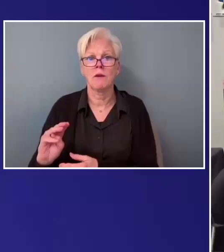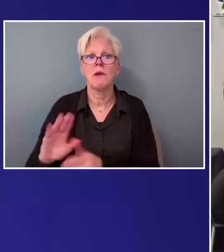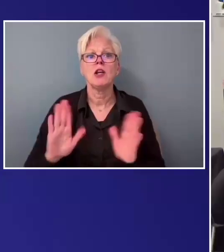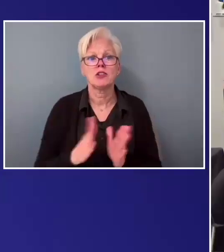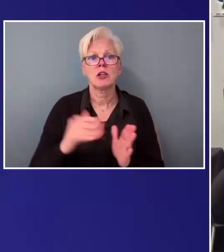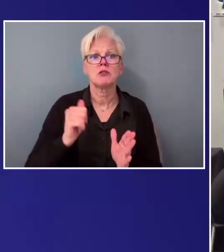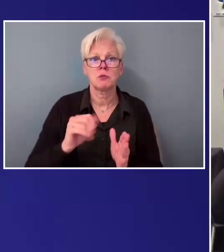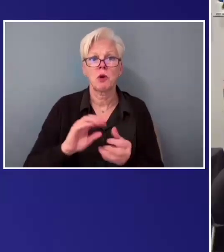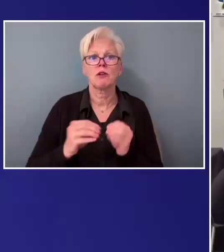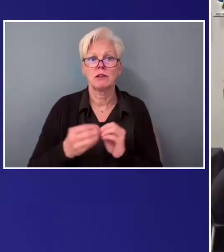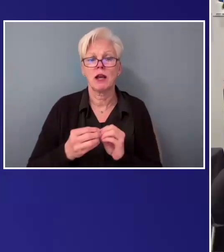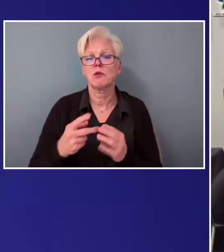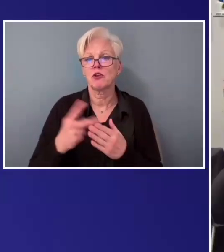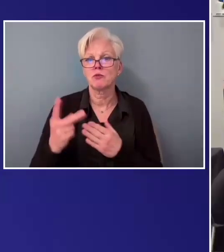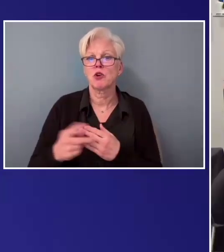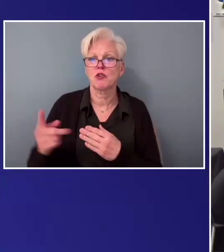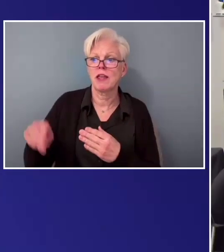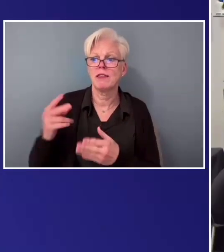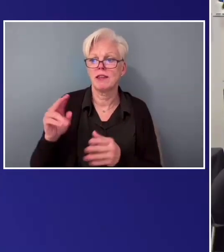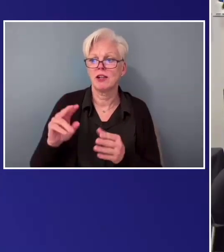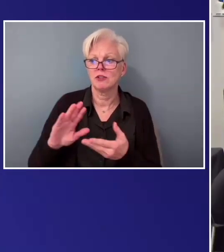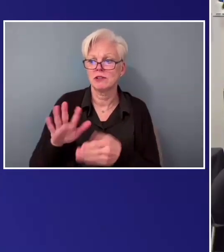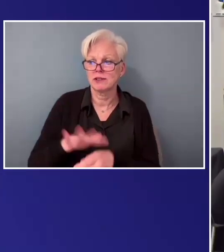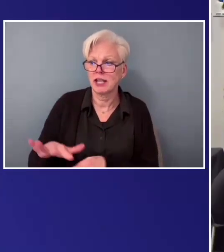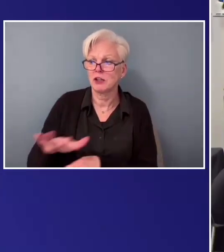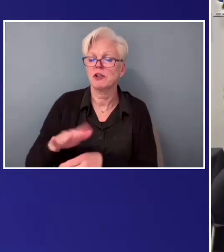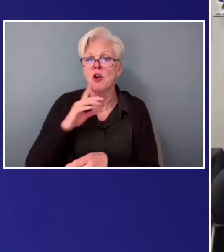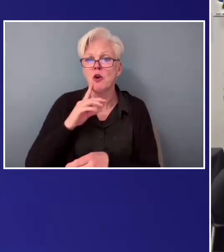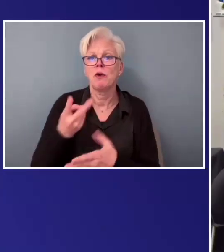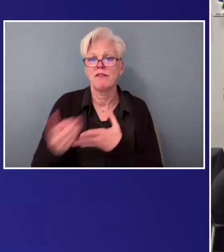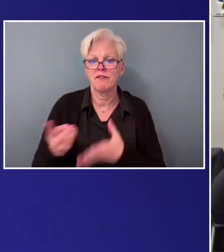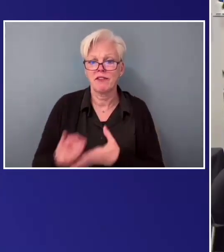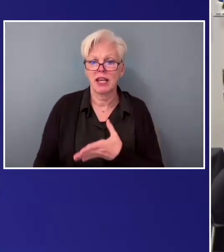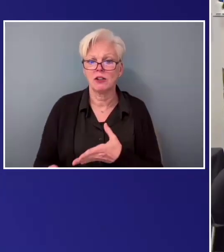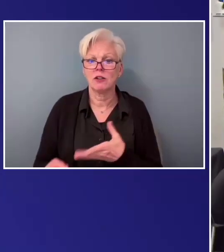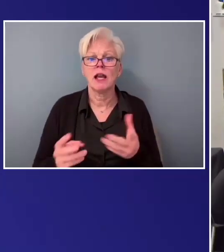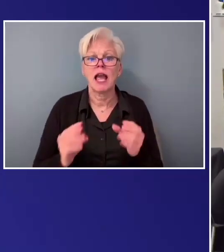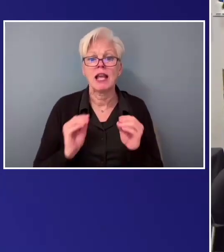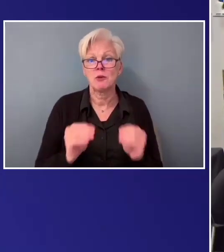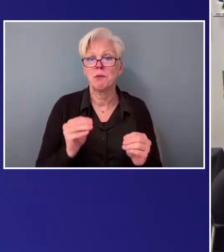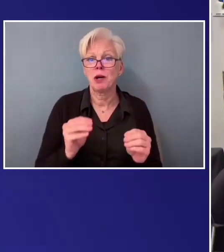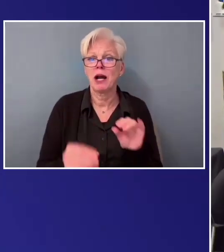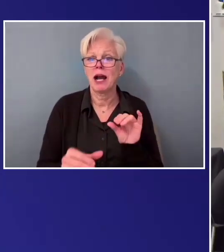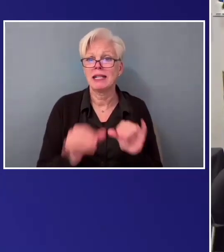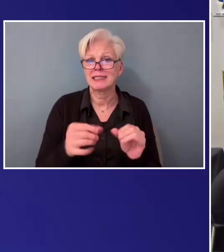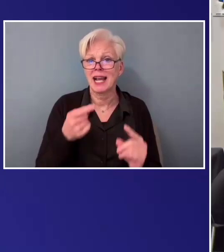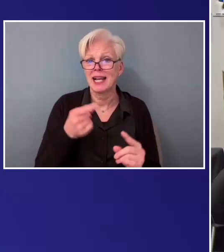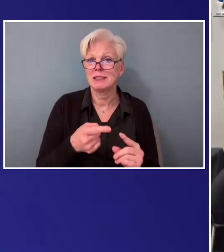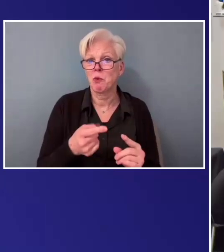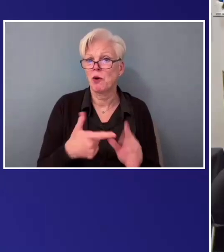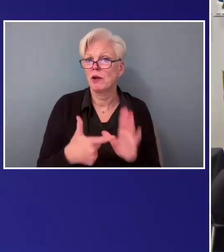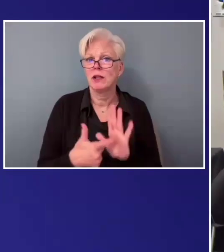territories would fail. And then to just put a size point on this, less than 1% of programs and students